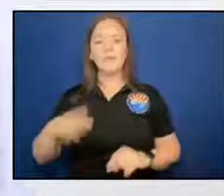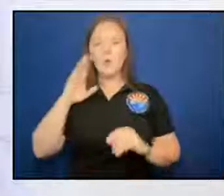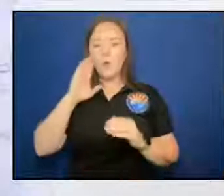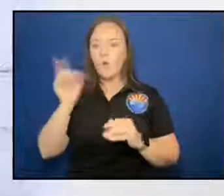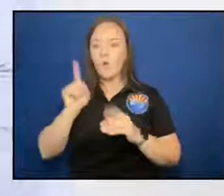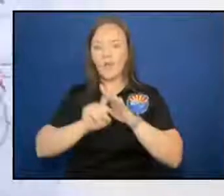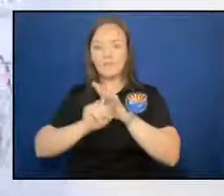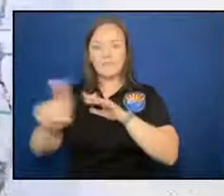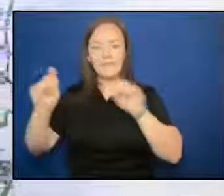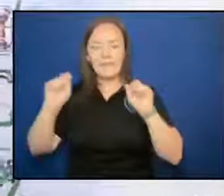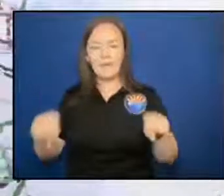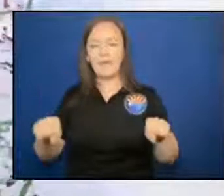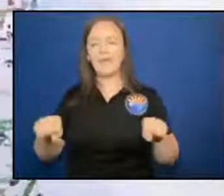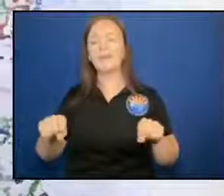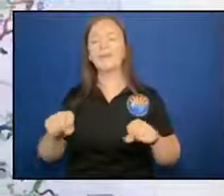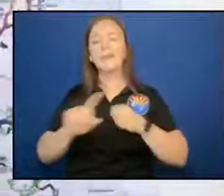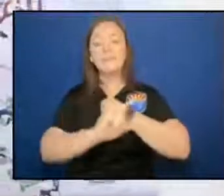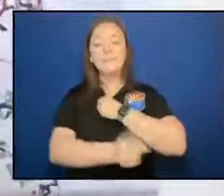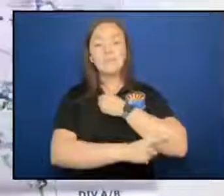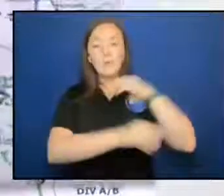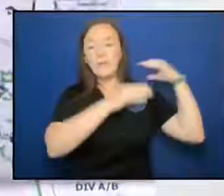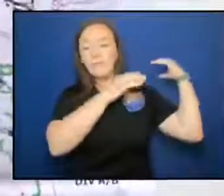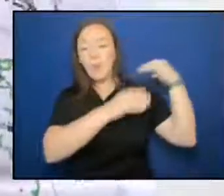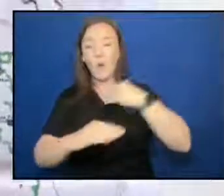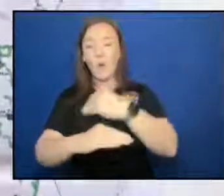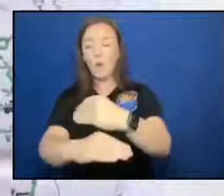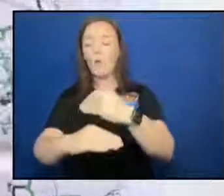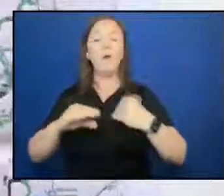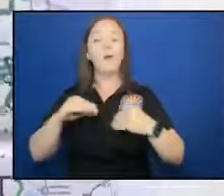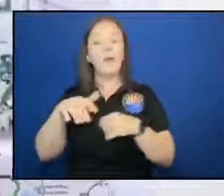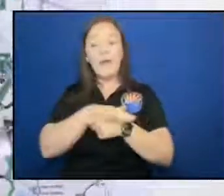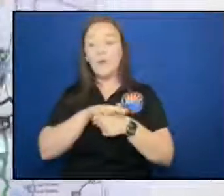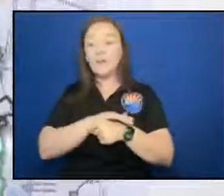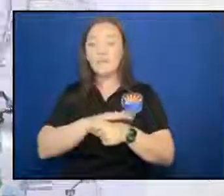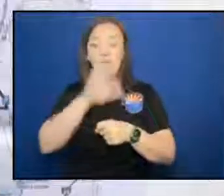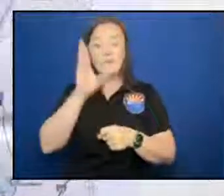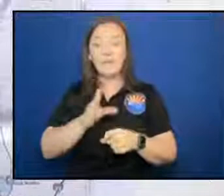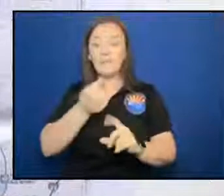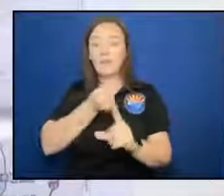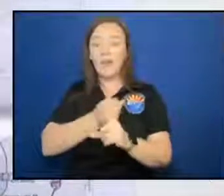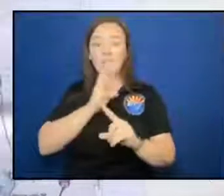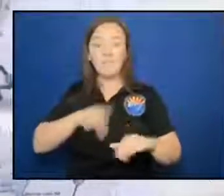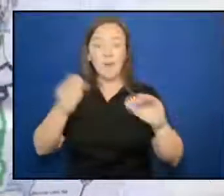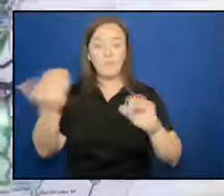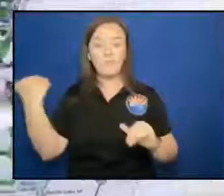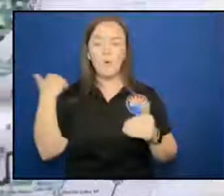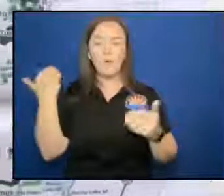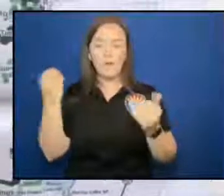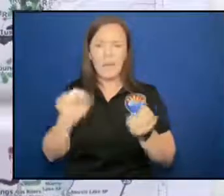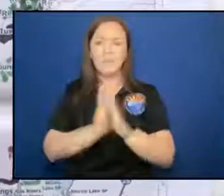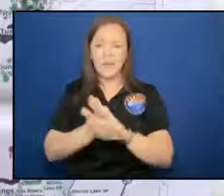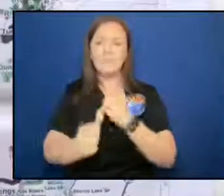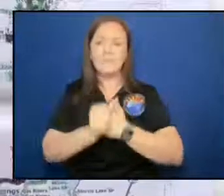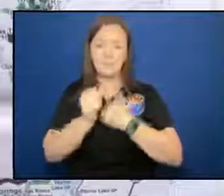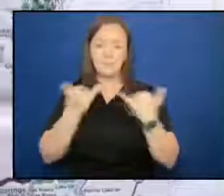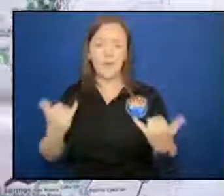AND AS WE GO INTO TUESDAY, YOU CAN SEE THE MOISTURE REALLY INCREASES ESPECIALLY OVER OUR AREA, AND WE START